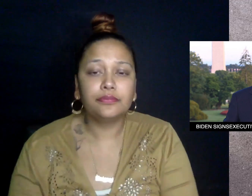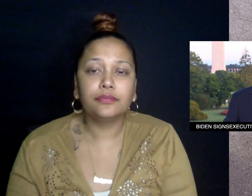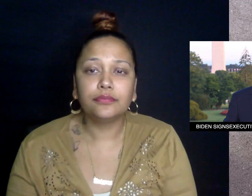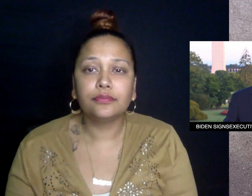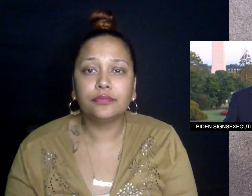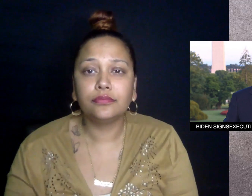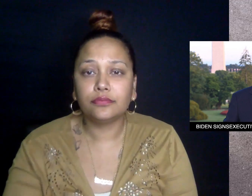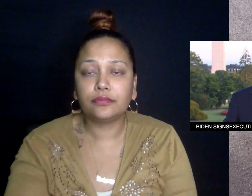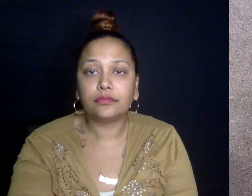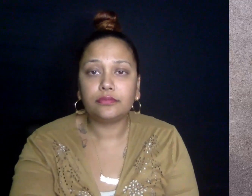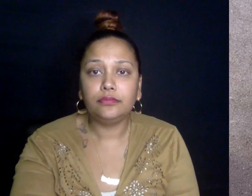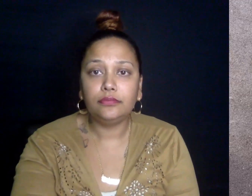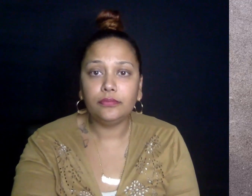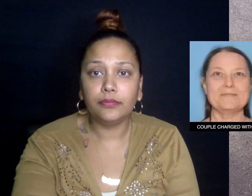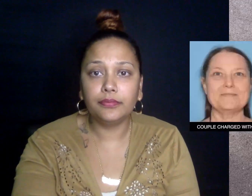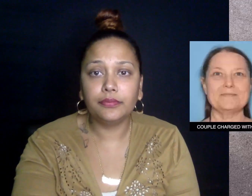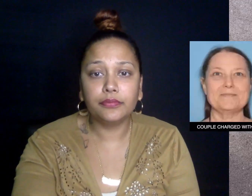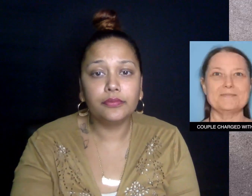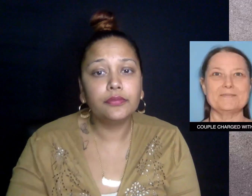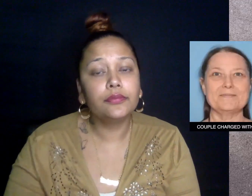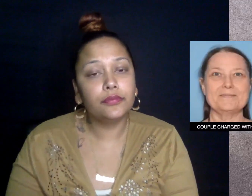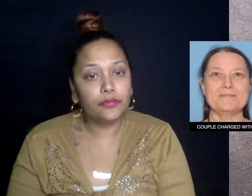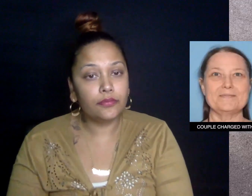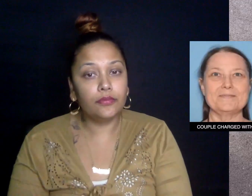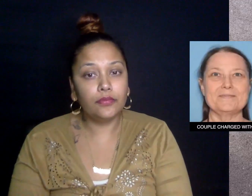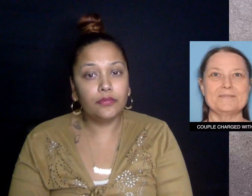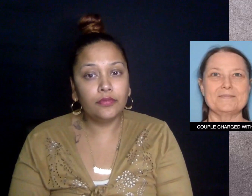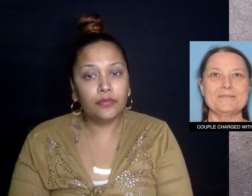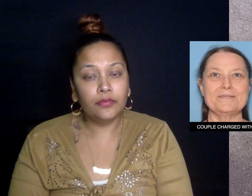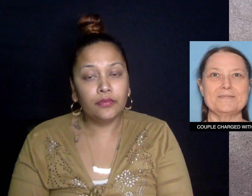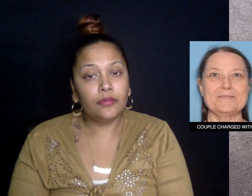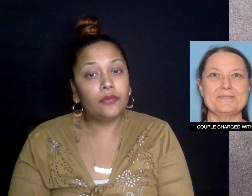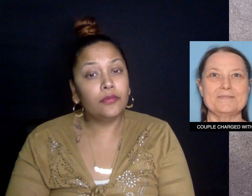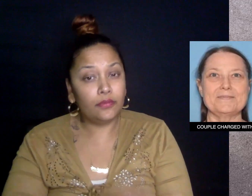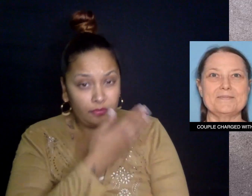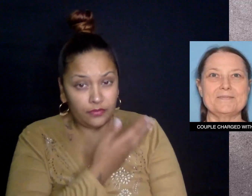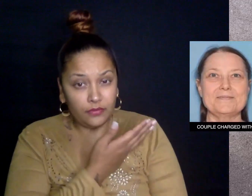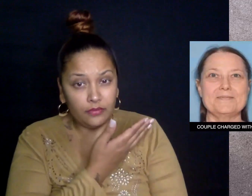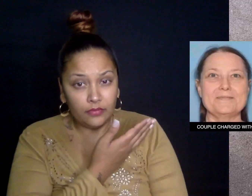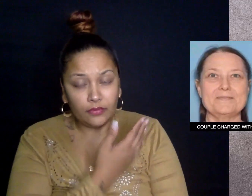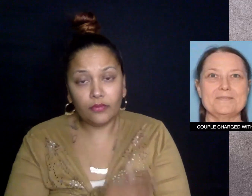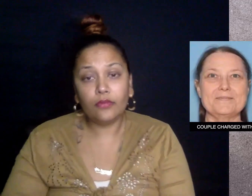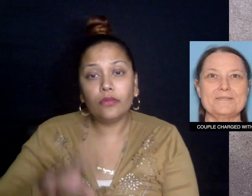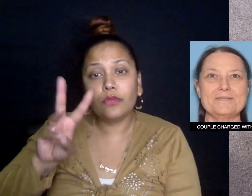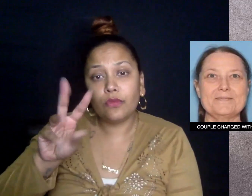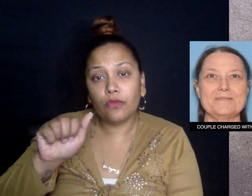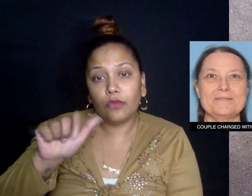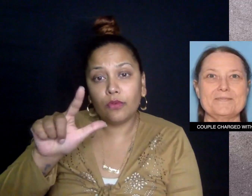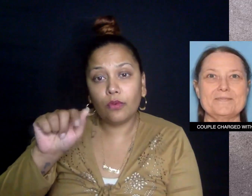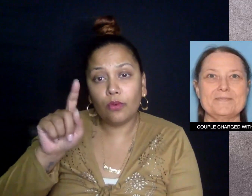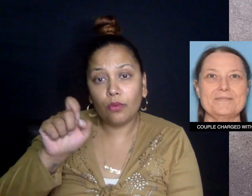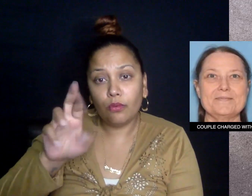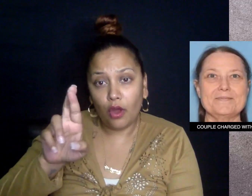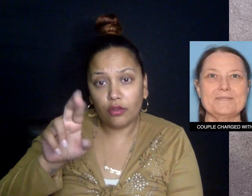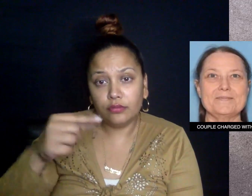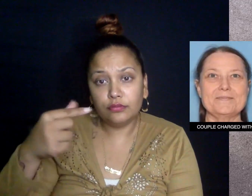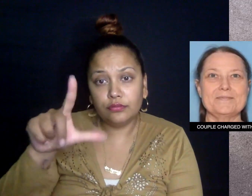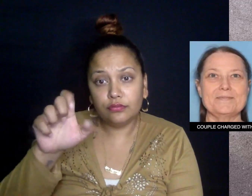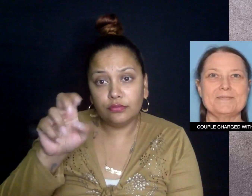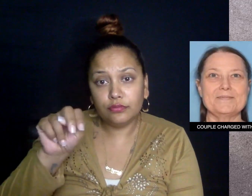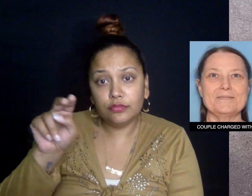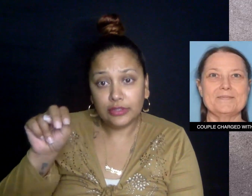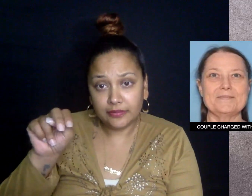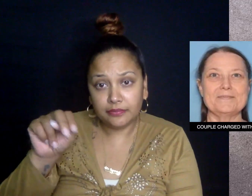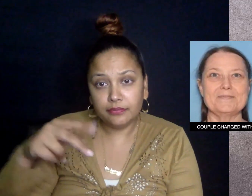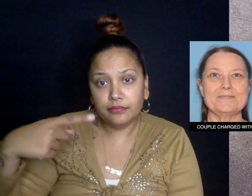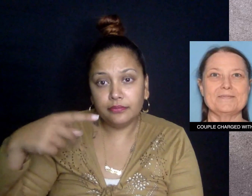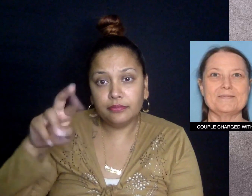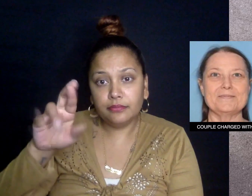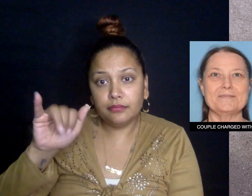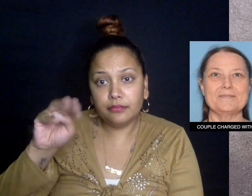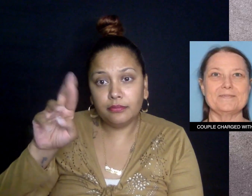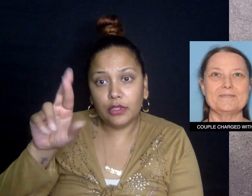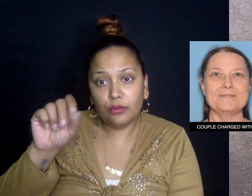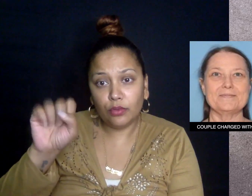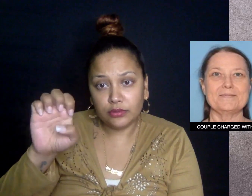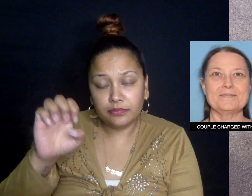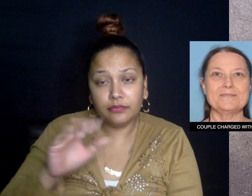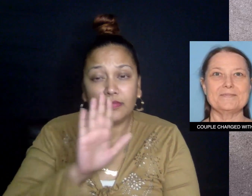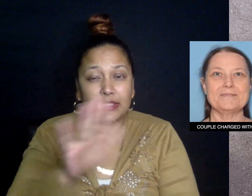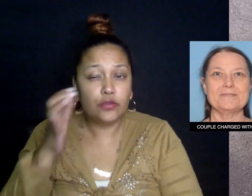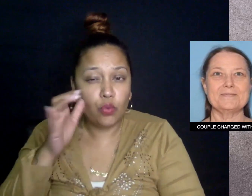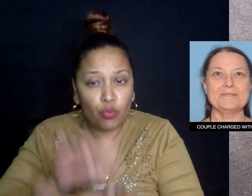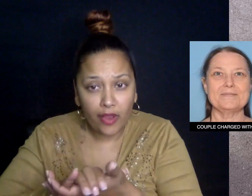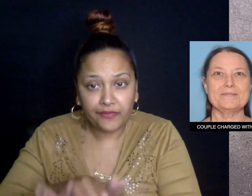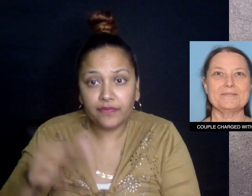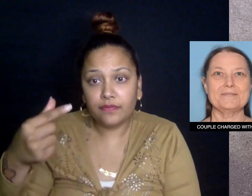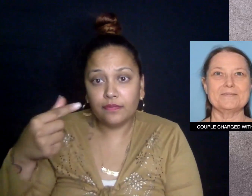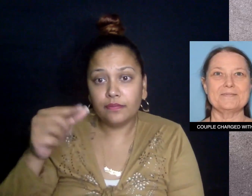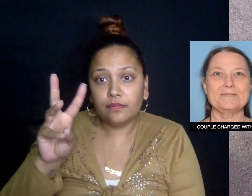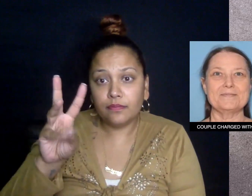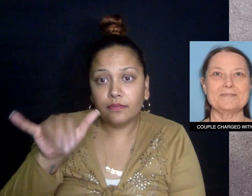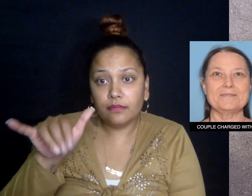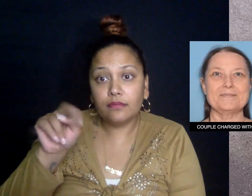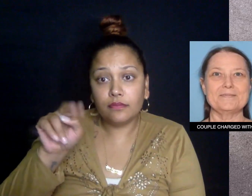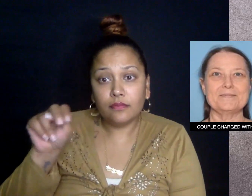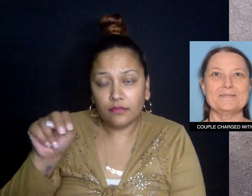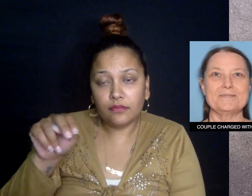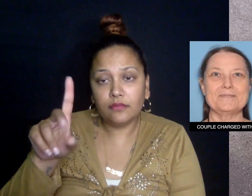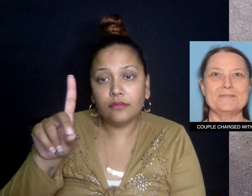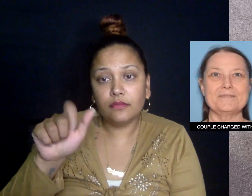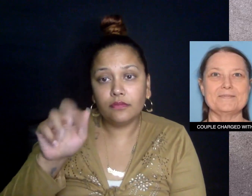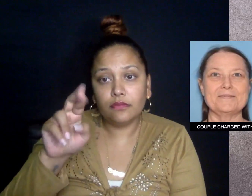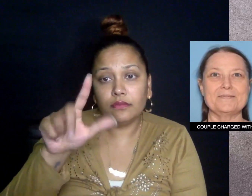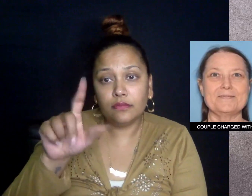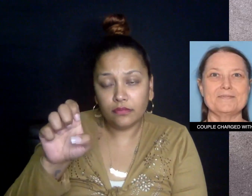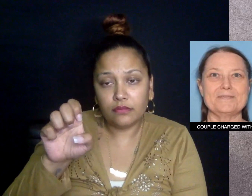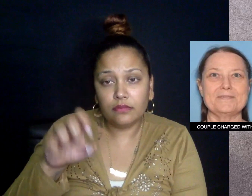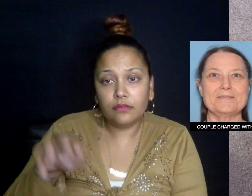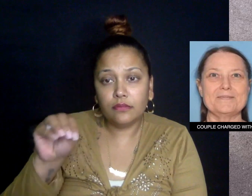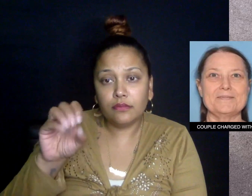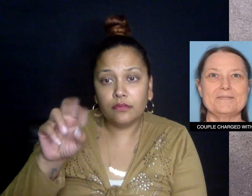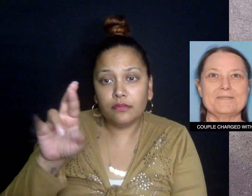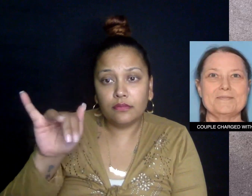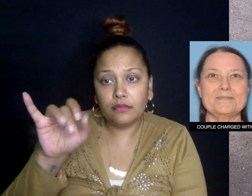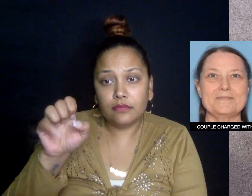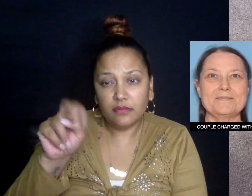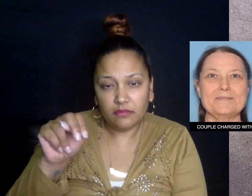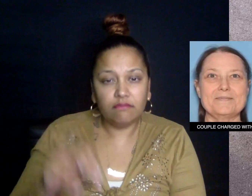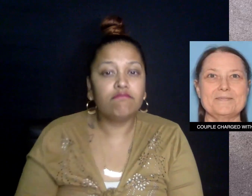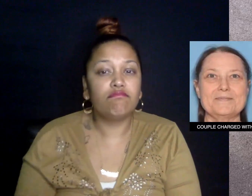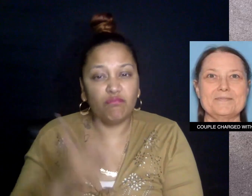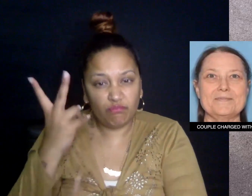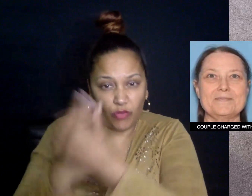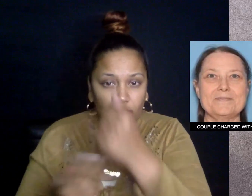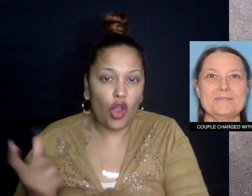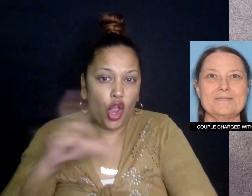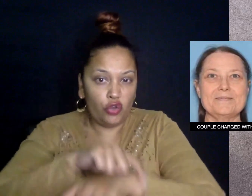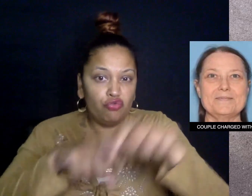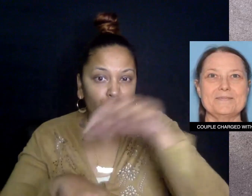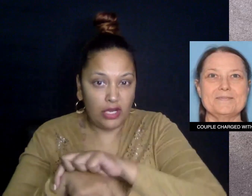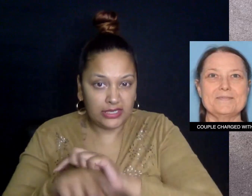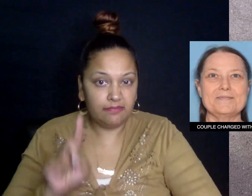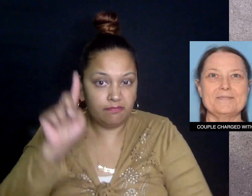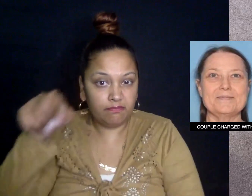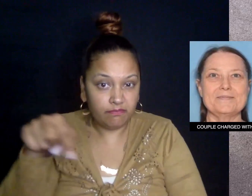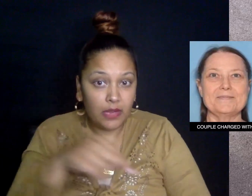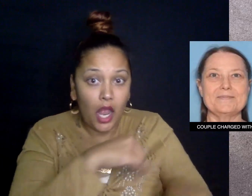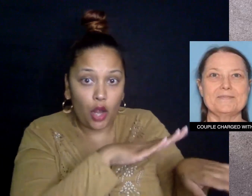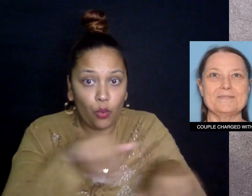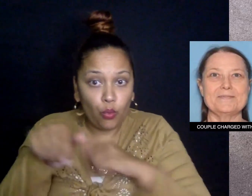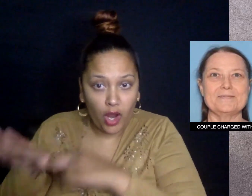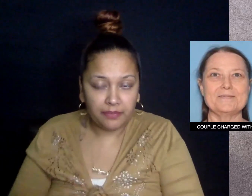bring back a national right to get an abortion